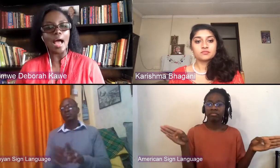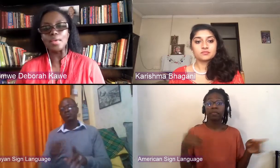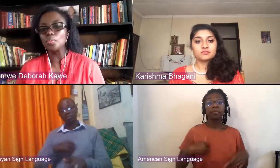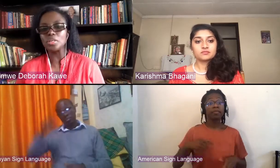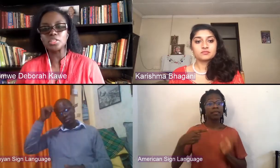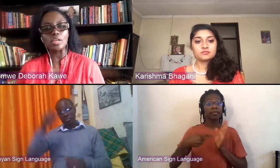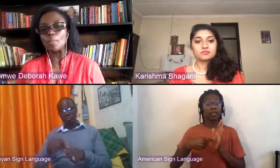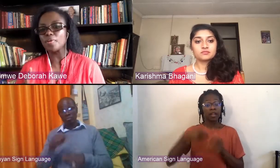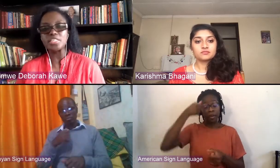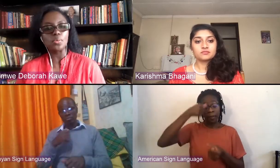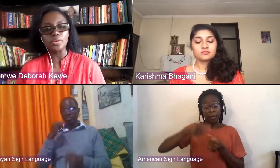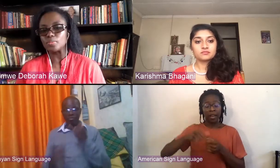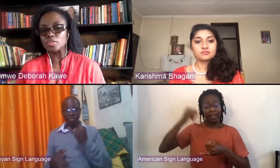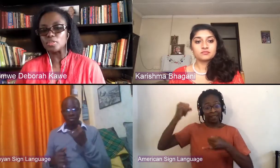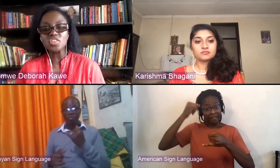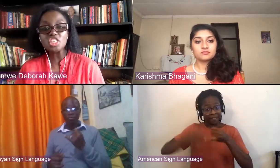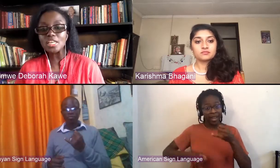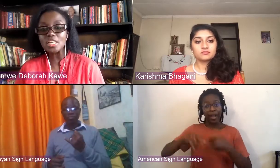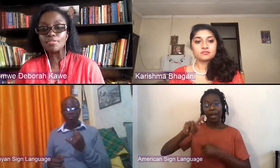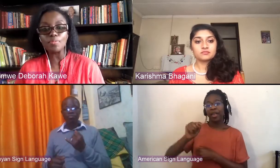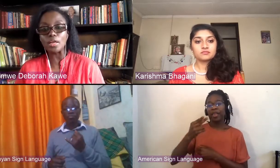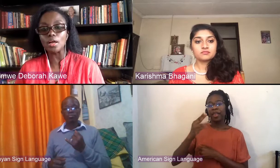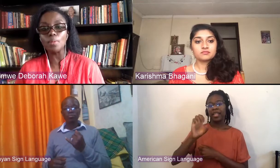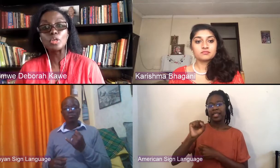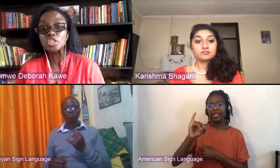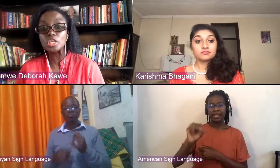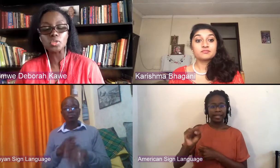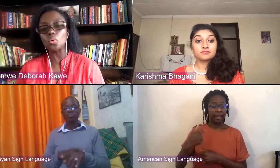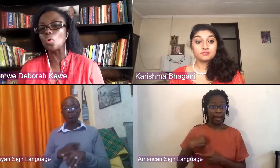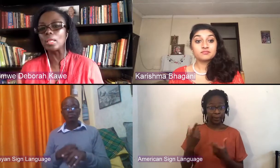I was collaborating with a musician from the music school